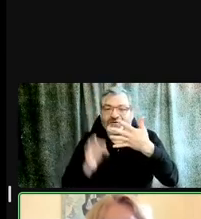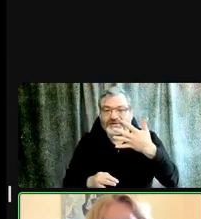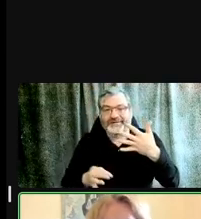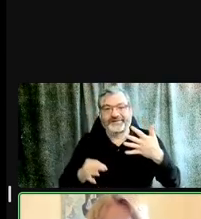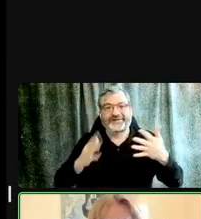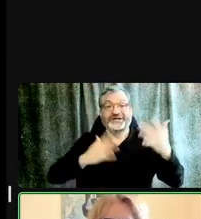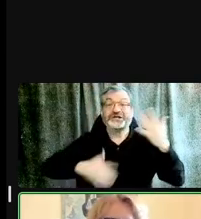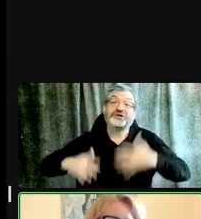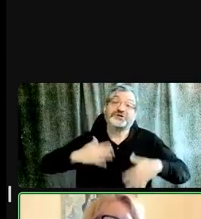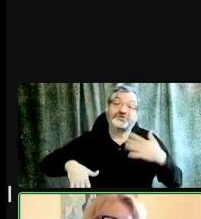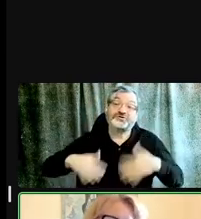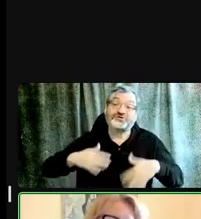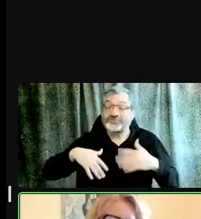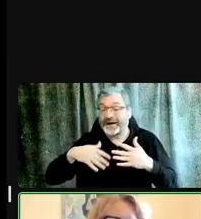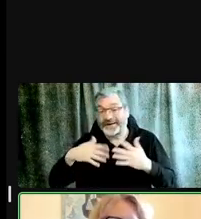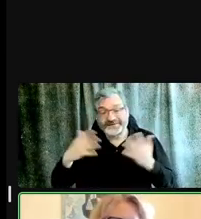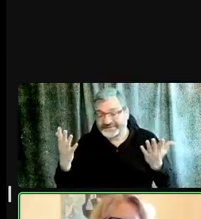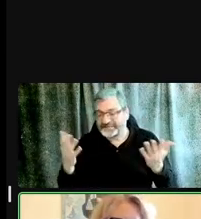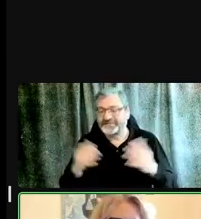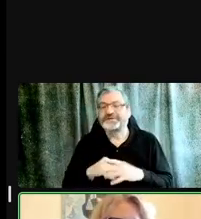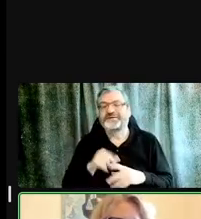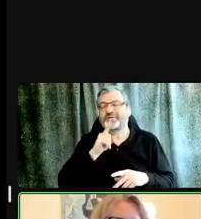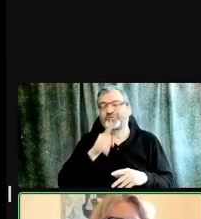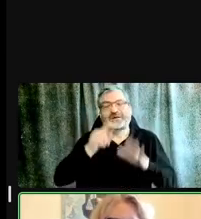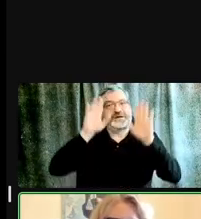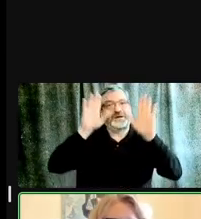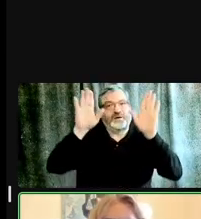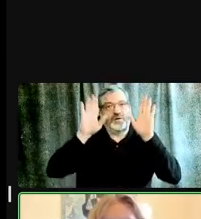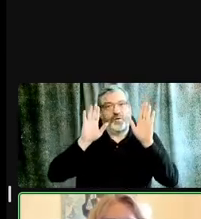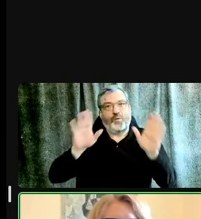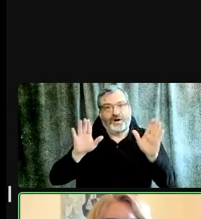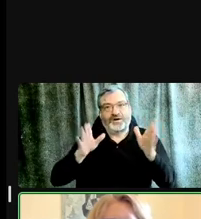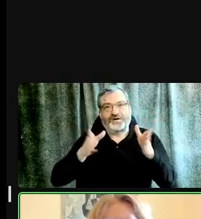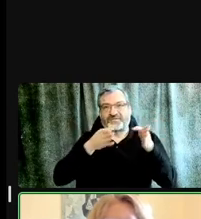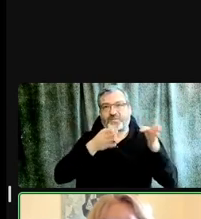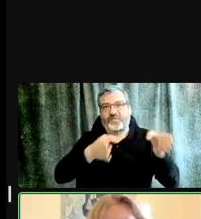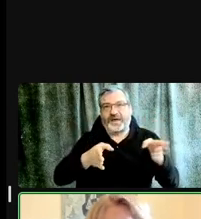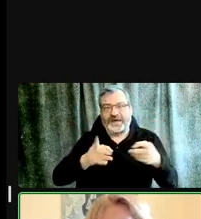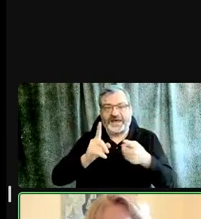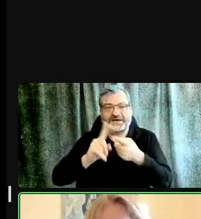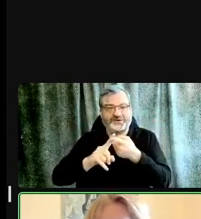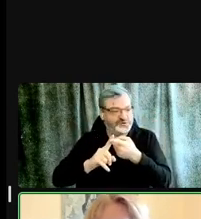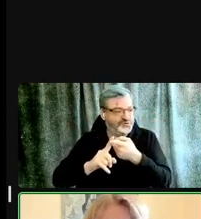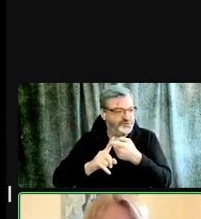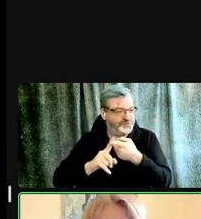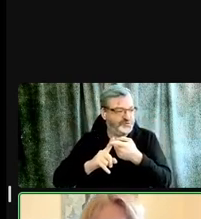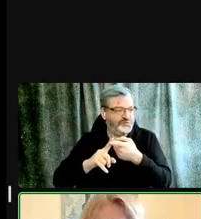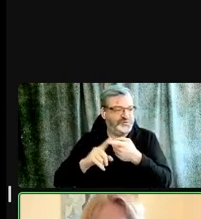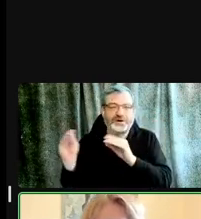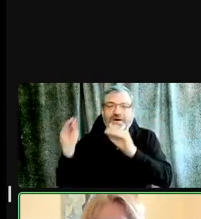And this is a really wonderful way to create. Again, kind of put yourself